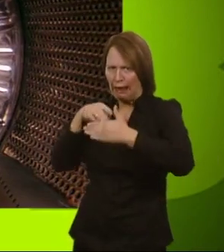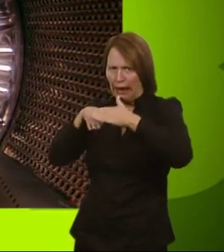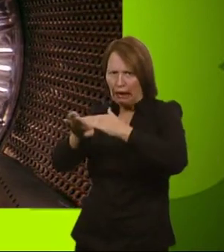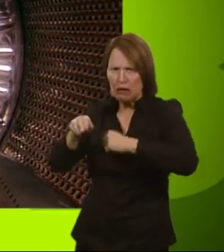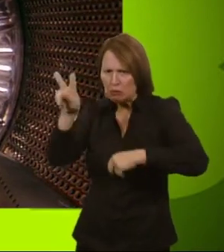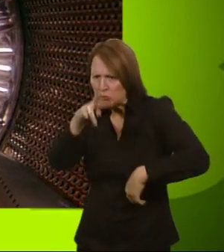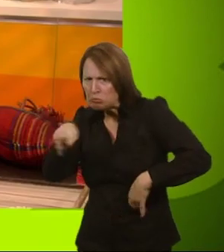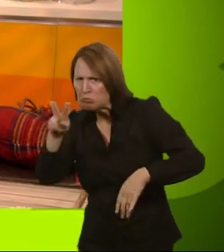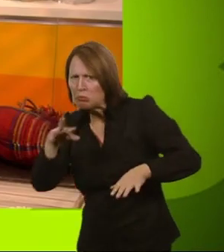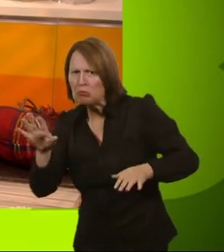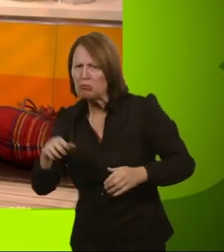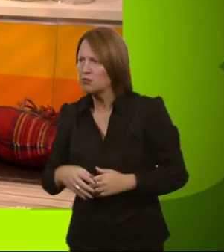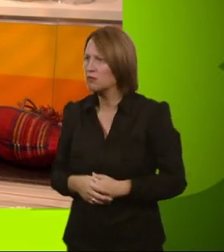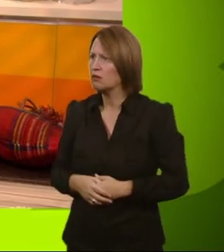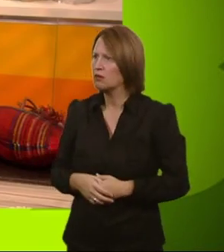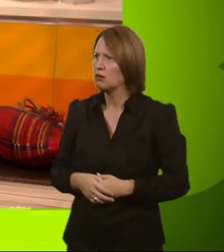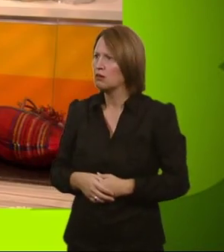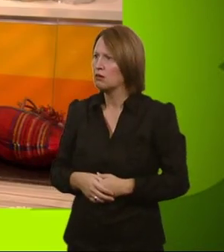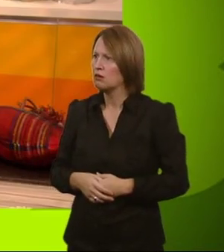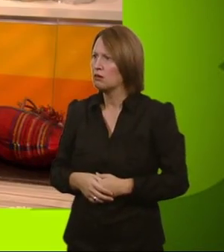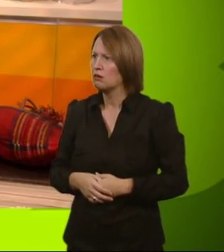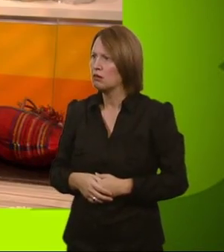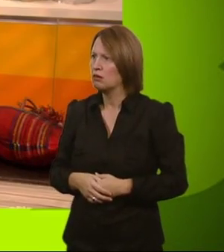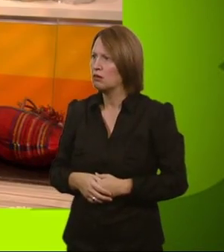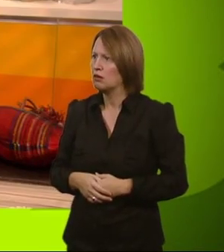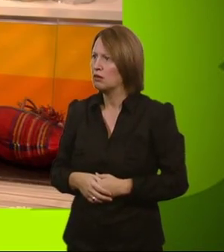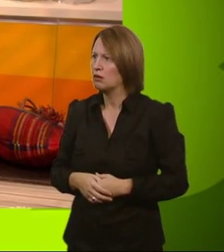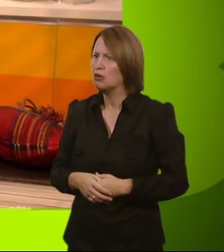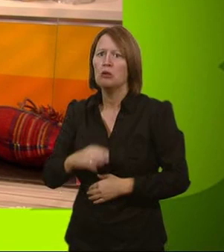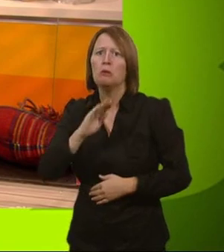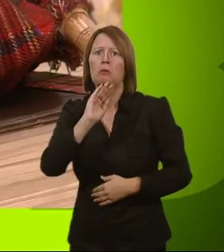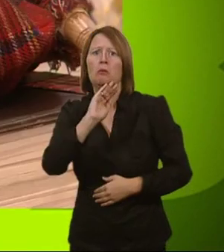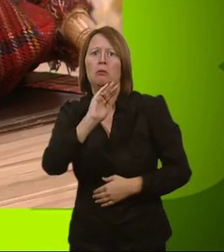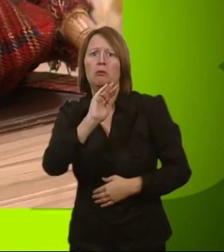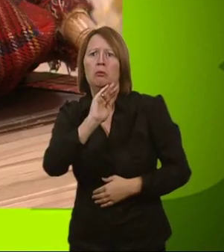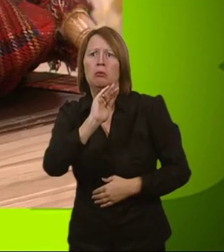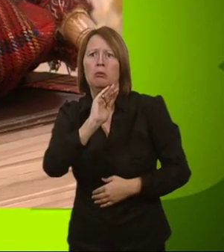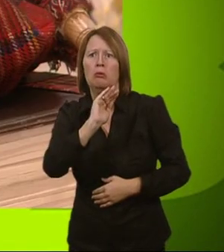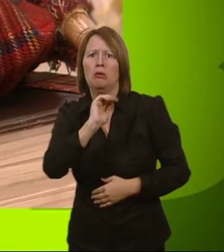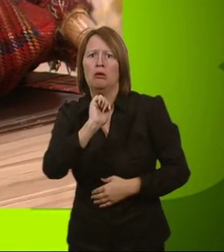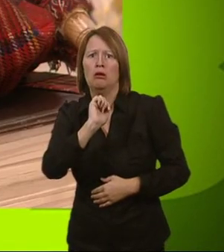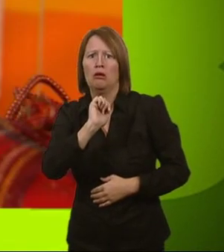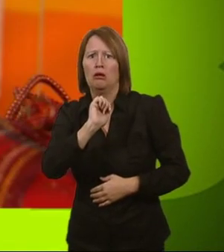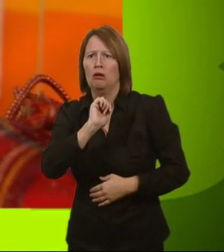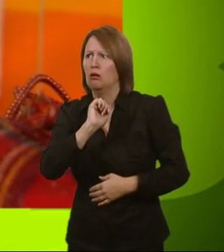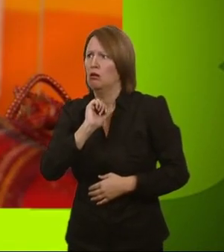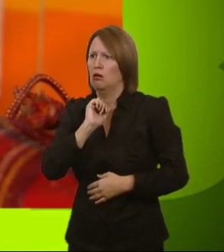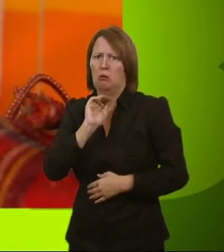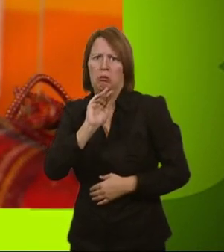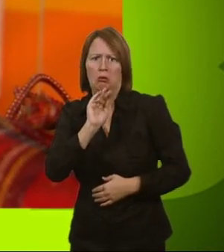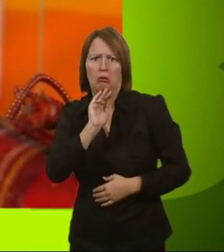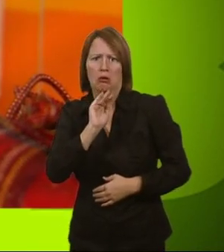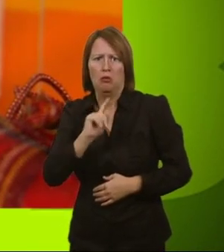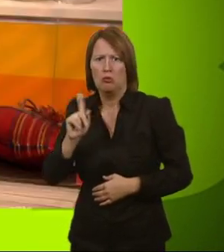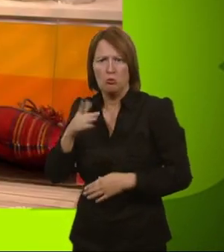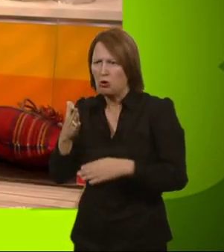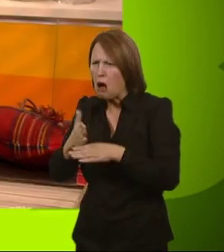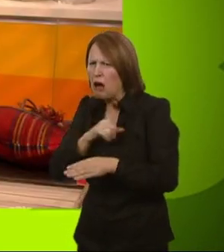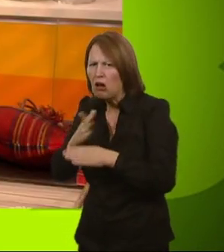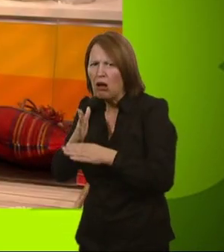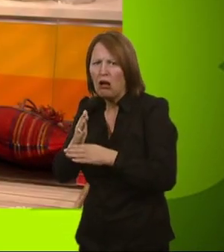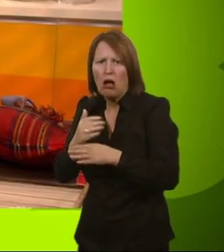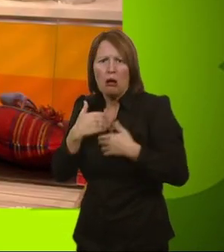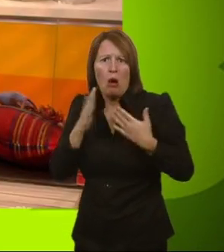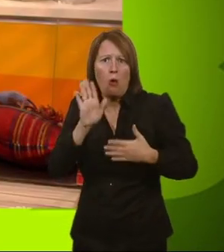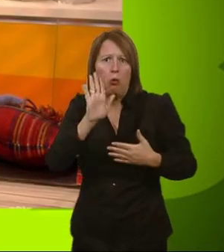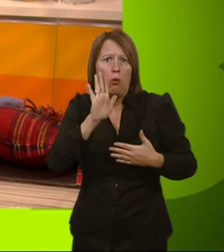we excuse me come on why aren you working hello I don't know what's wrong with this thing probably